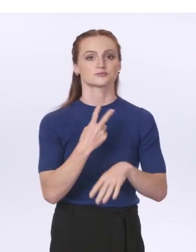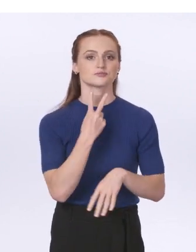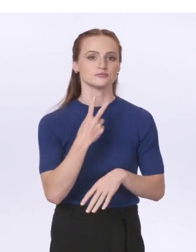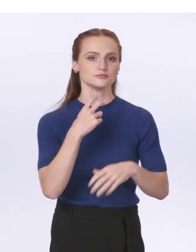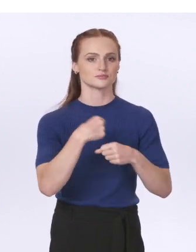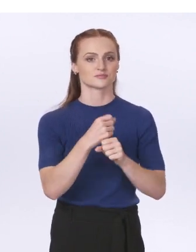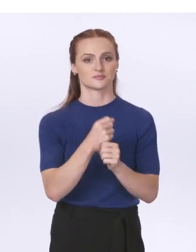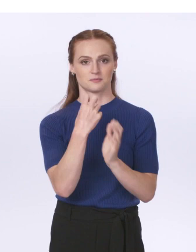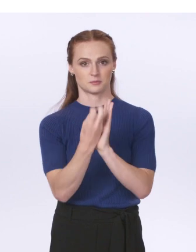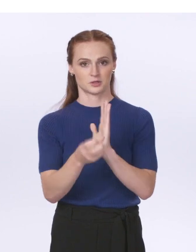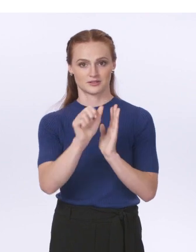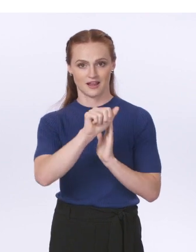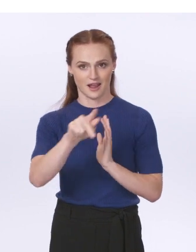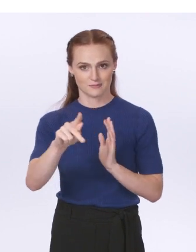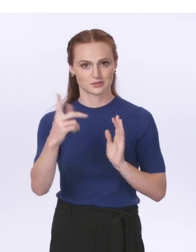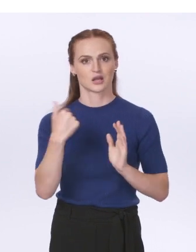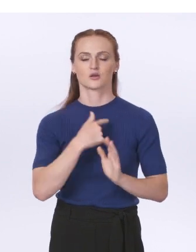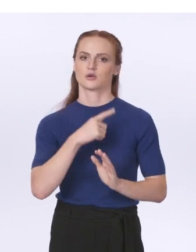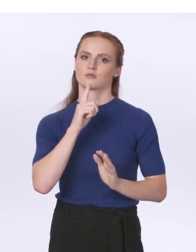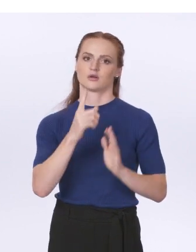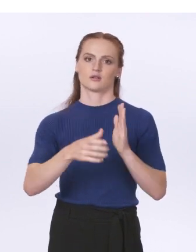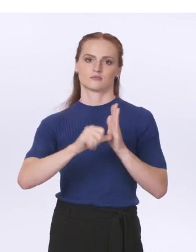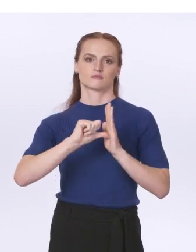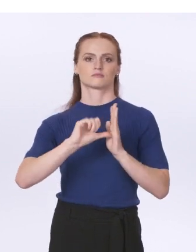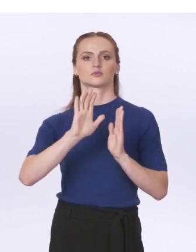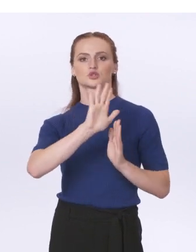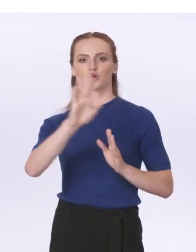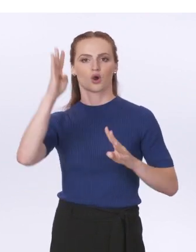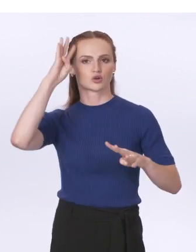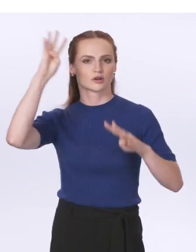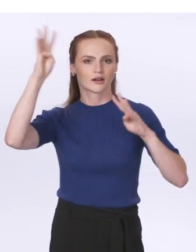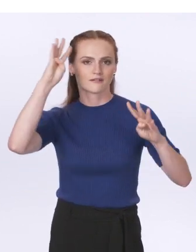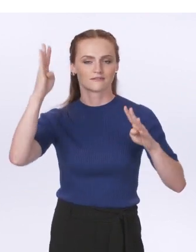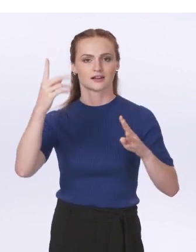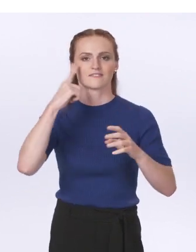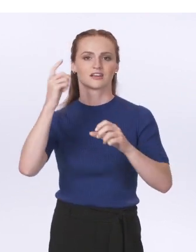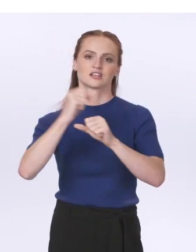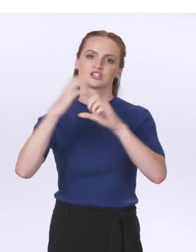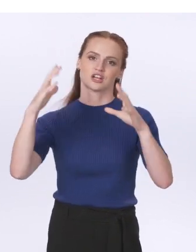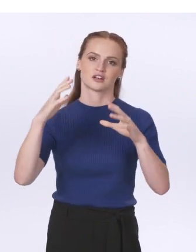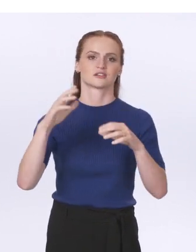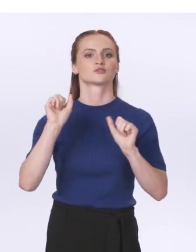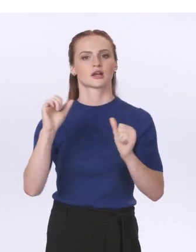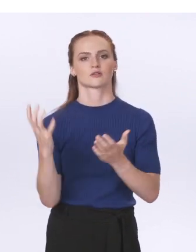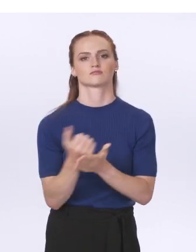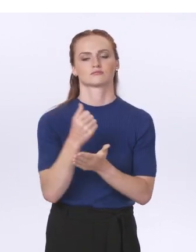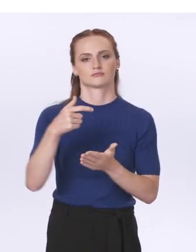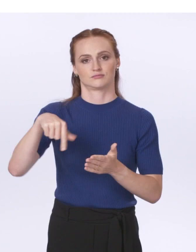And we've been nothing but impressed with your creativity and vision in leveraging these for your apps.